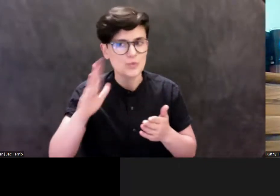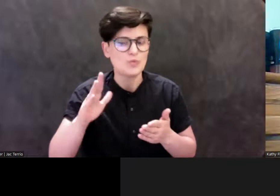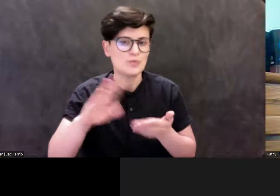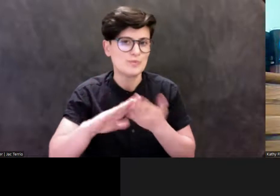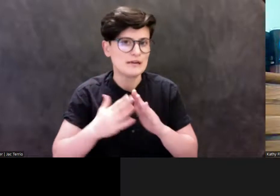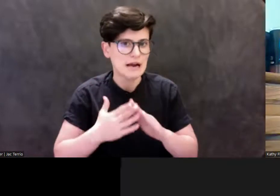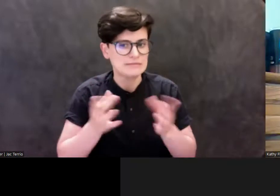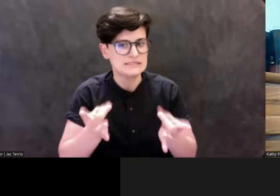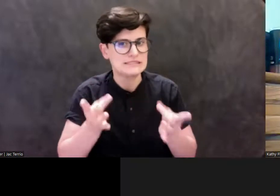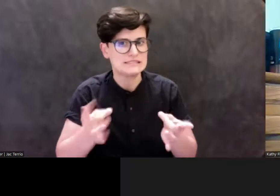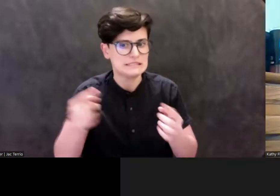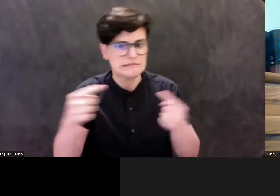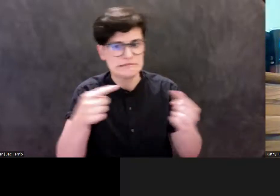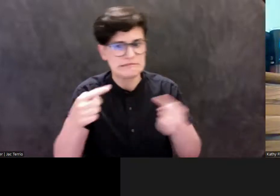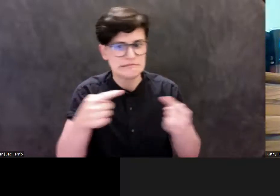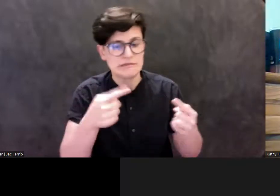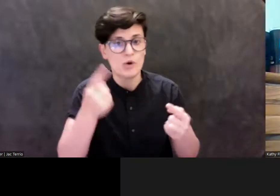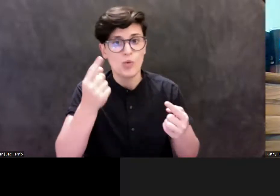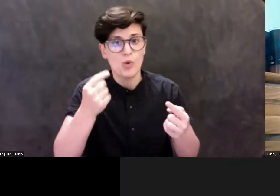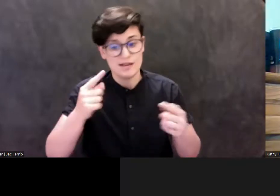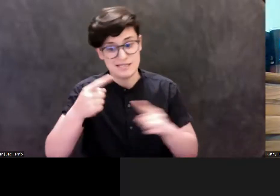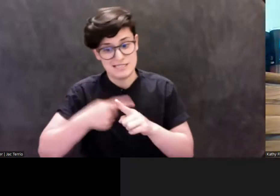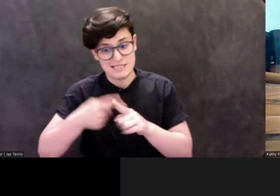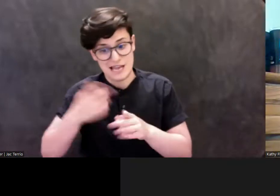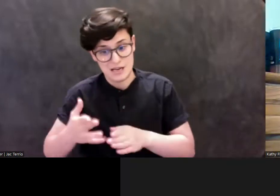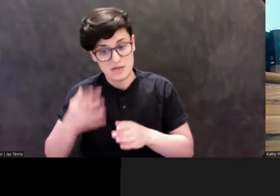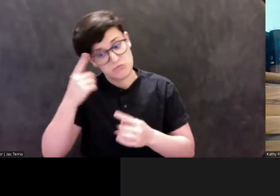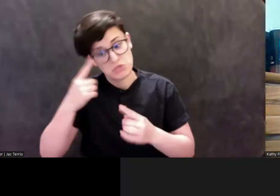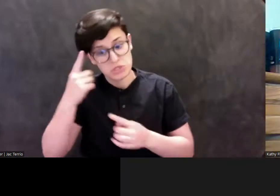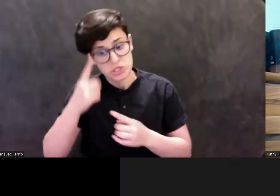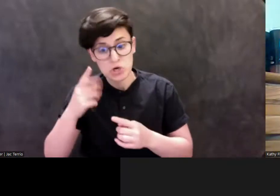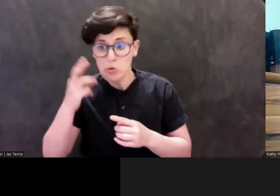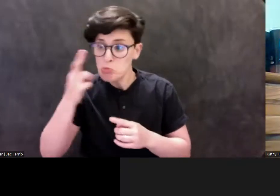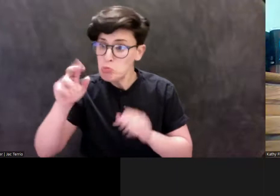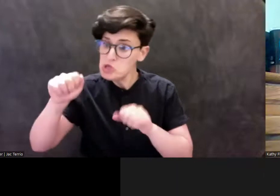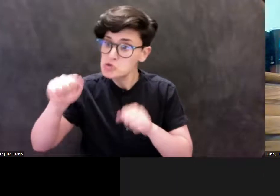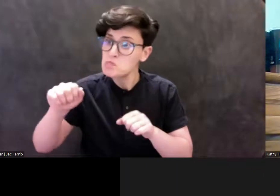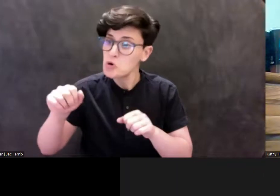and what the landlord considers reasonable may be two very different things.